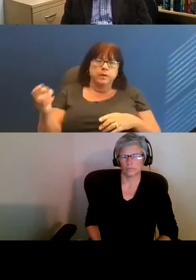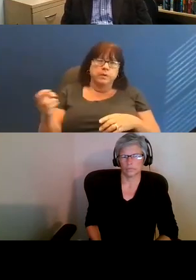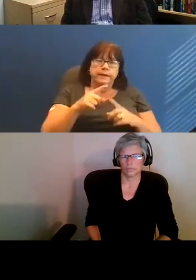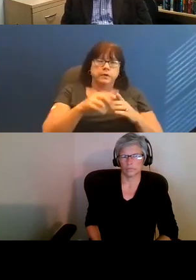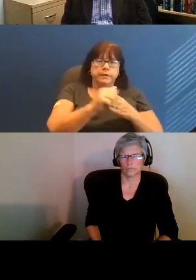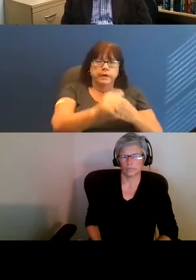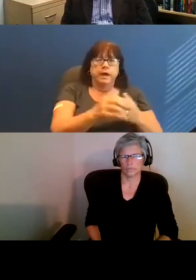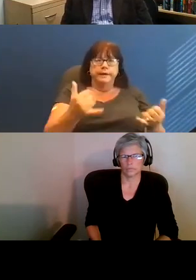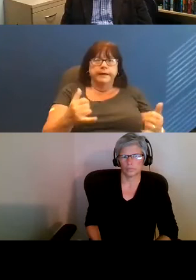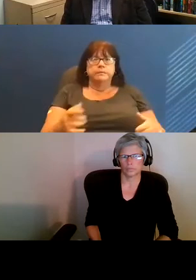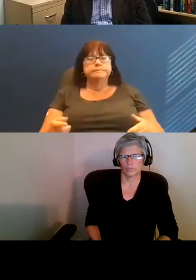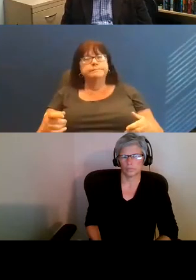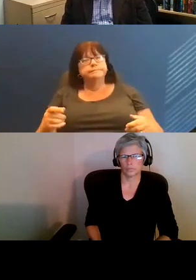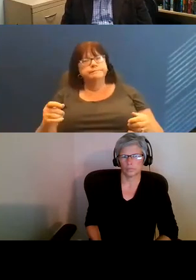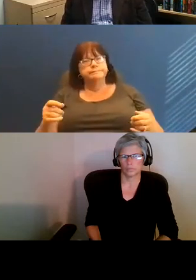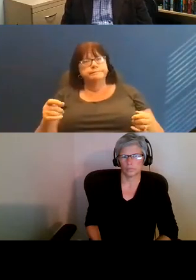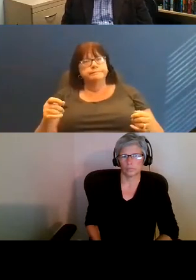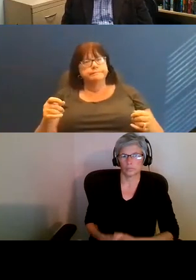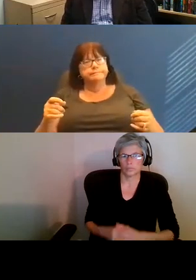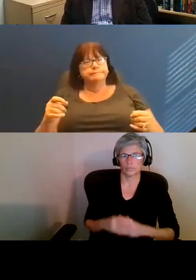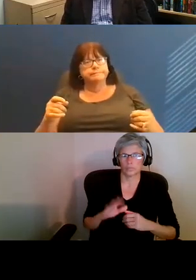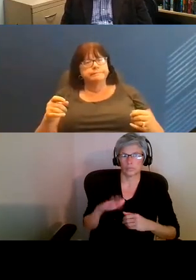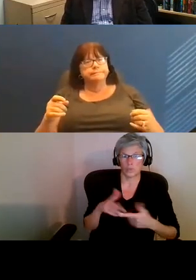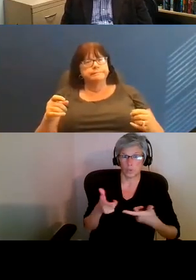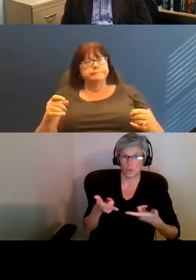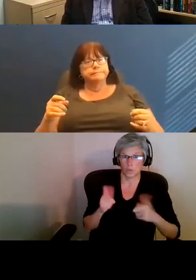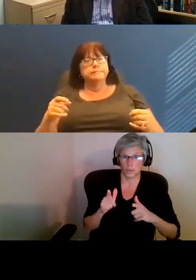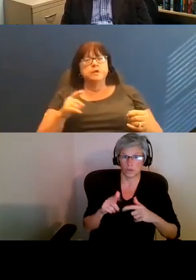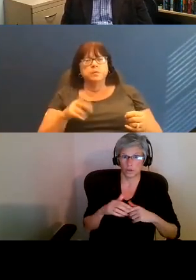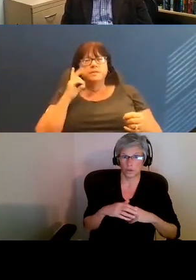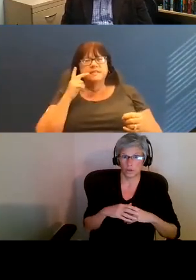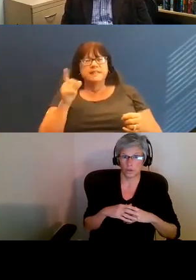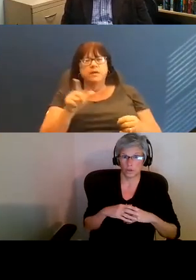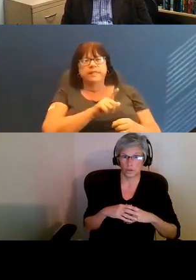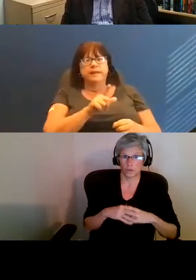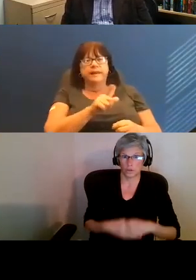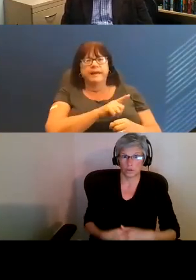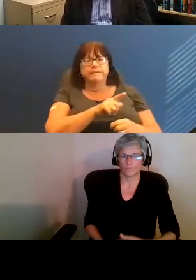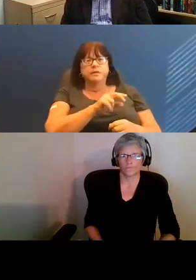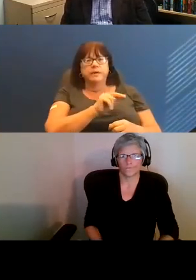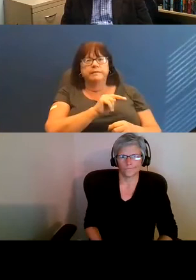close this one. Here's my guide, so you'll see on the left here with these navigation options if you